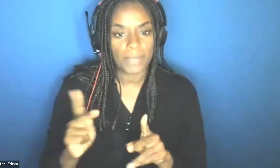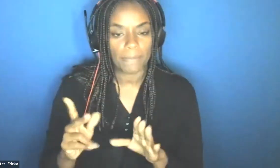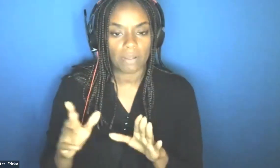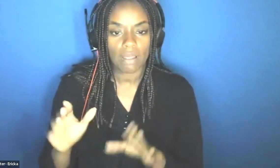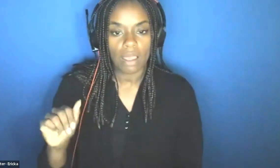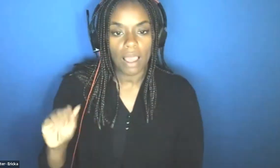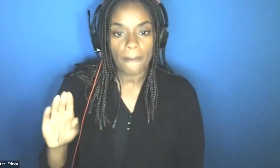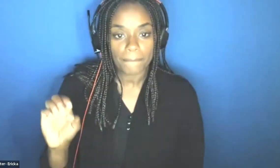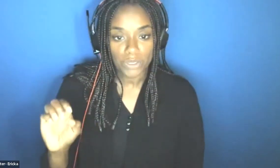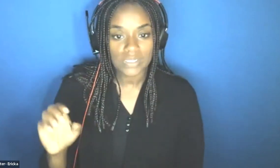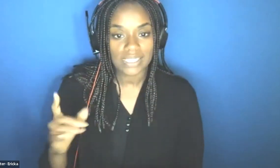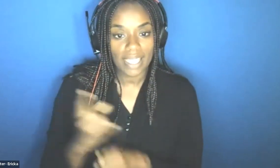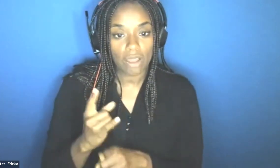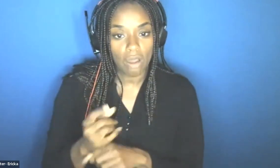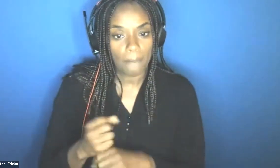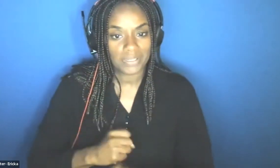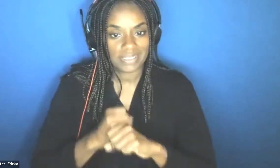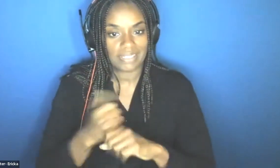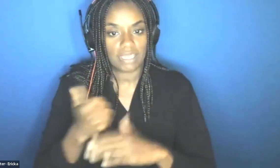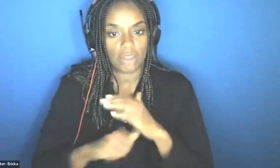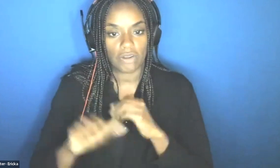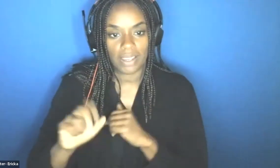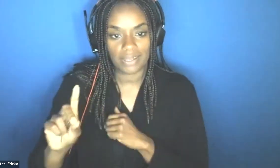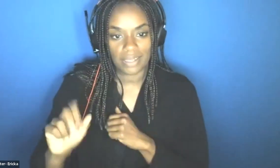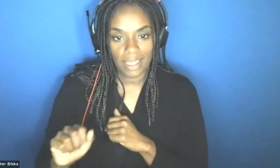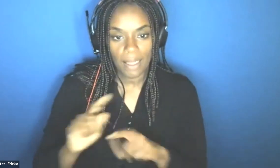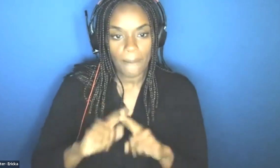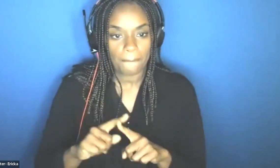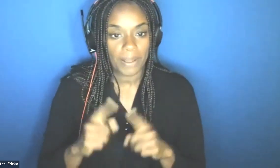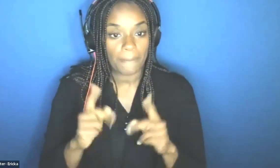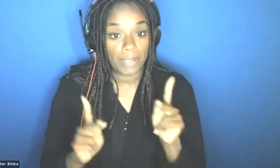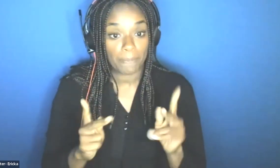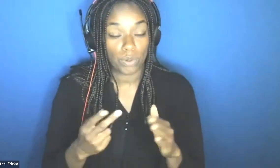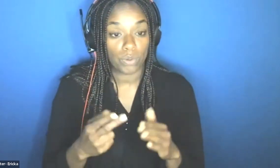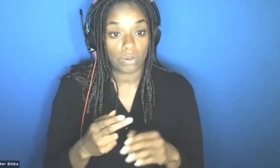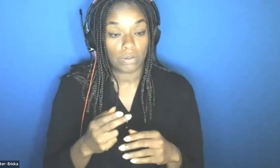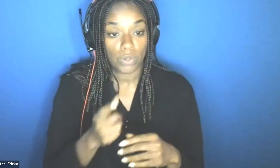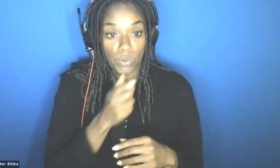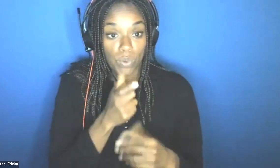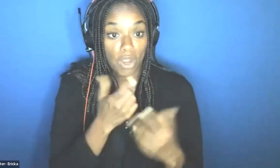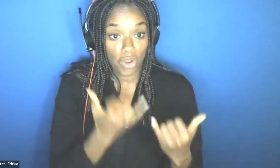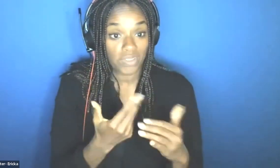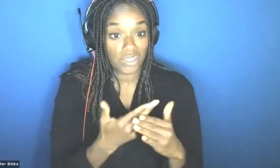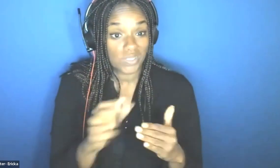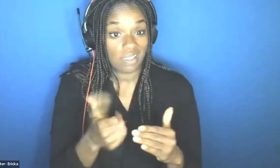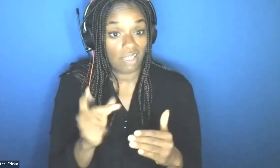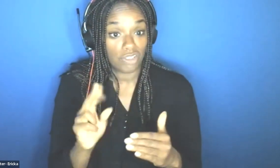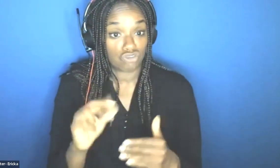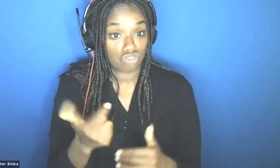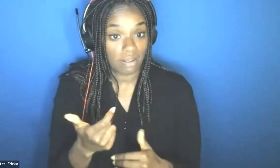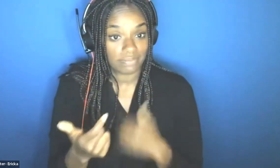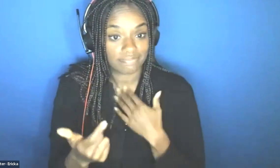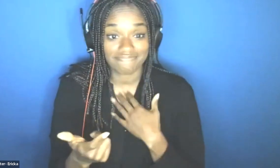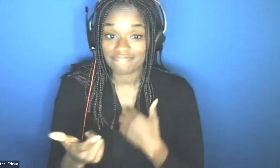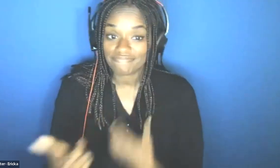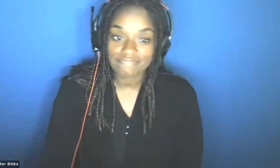From Youth Lead NC.